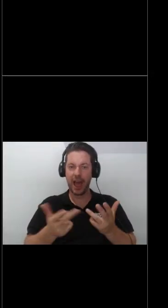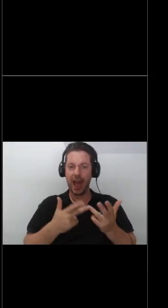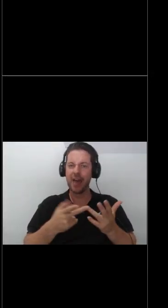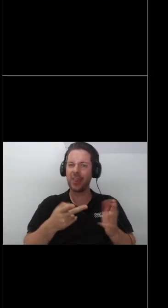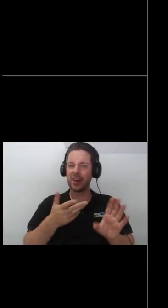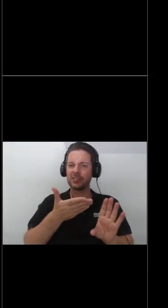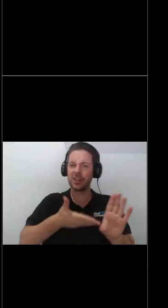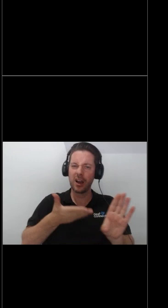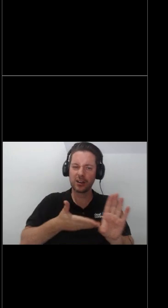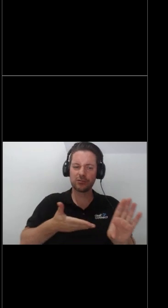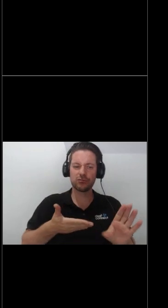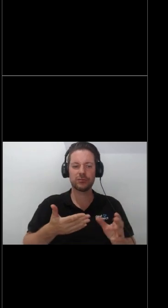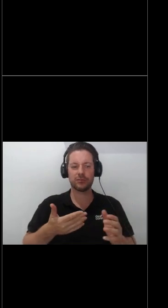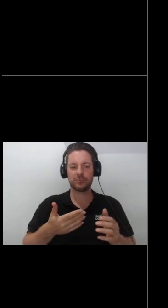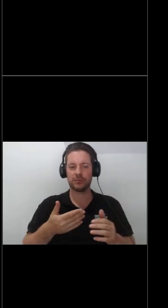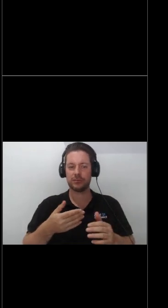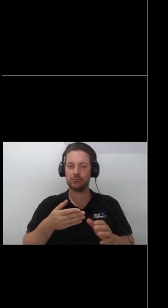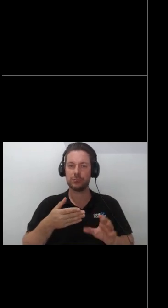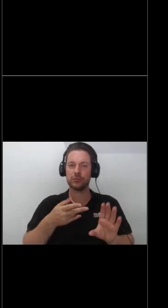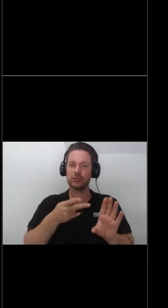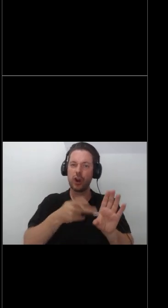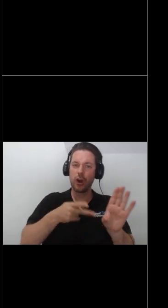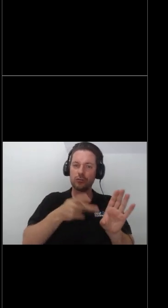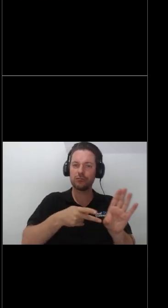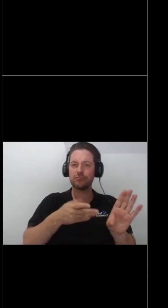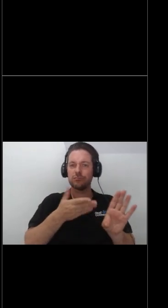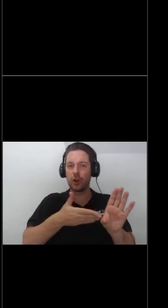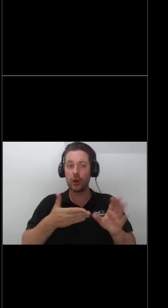sometimes psychologists such as neuro psychologists.